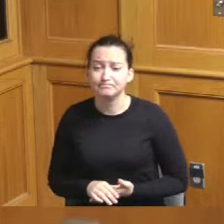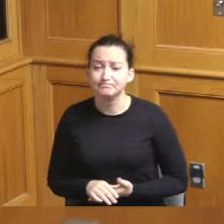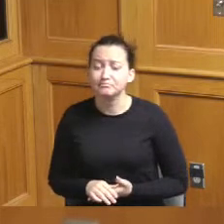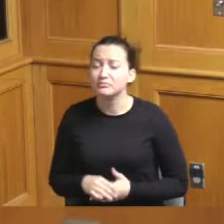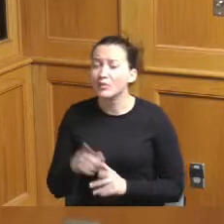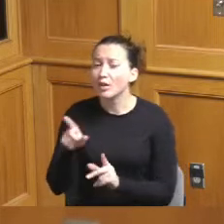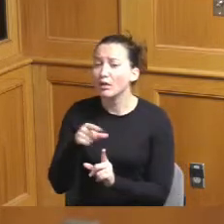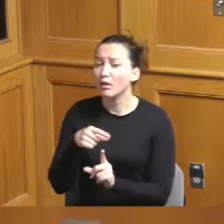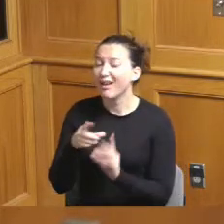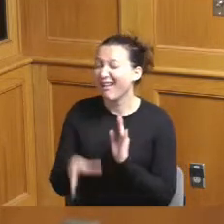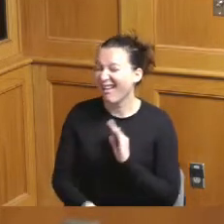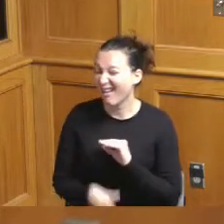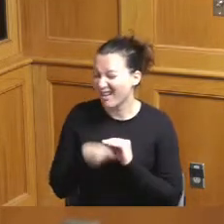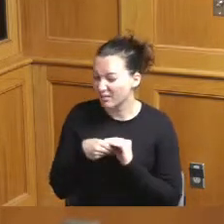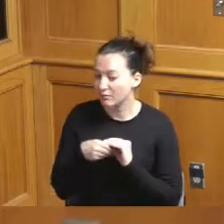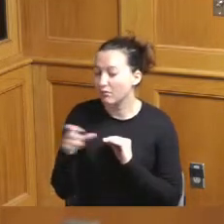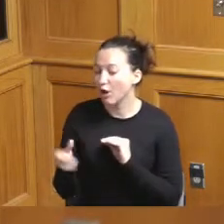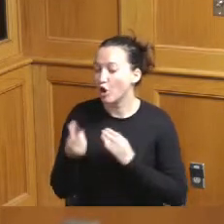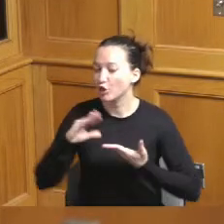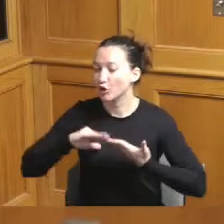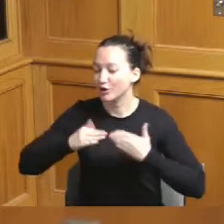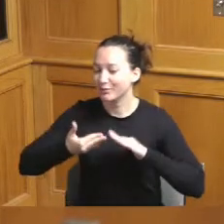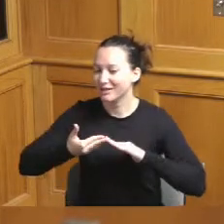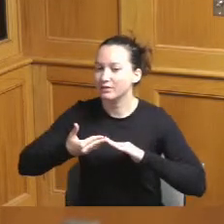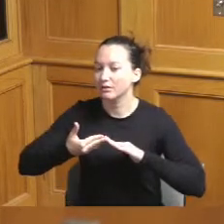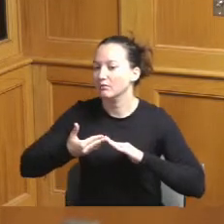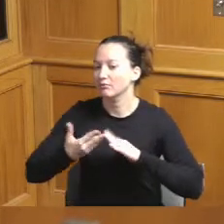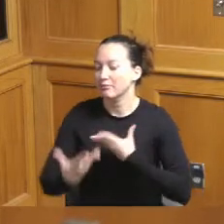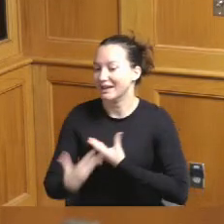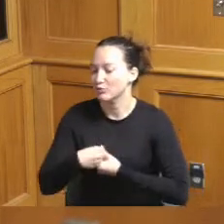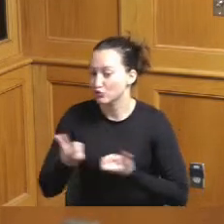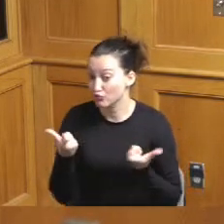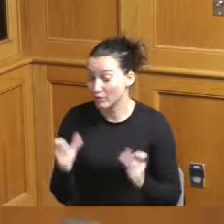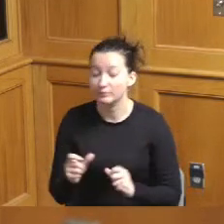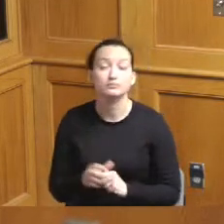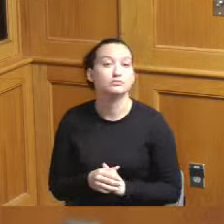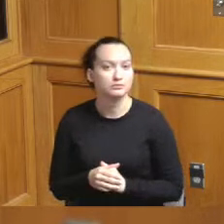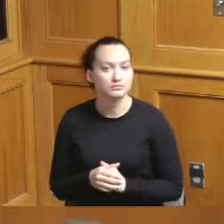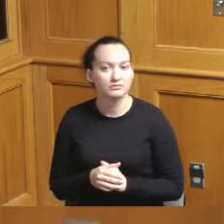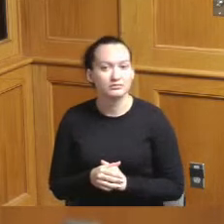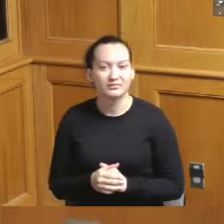so some of the other community engagement efforts that we're doing to combat this Miss